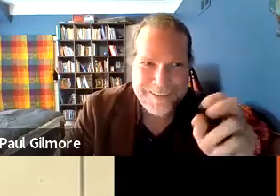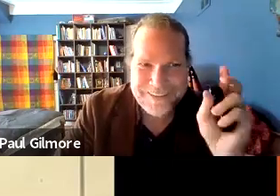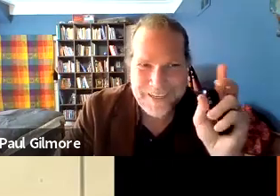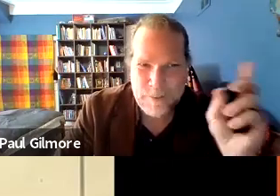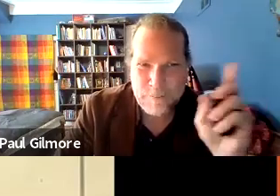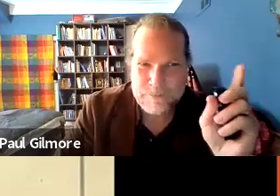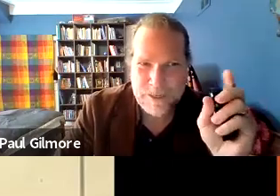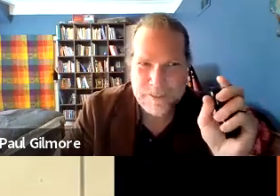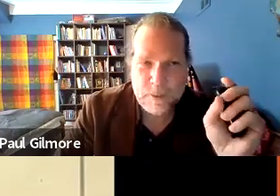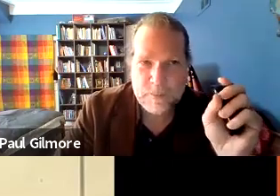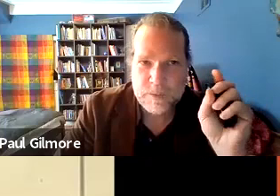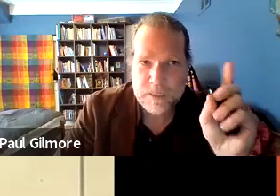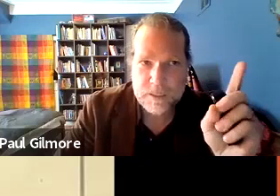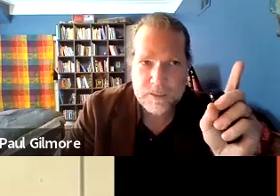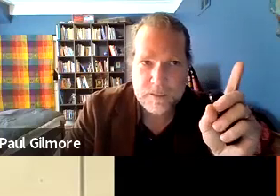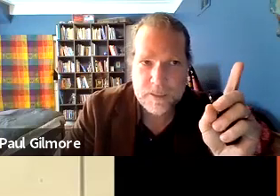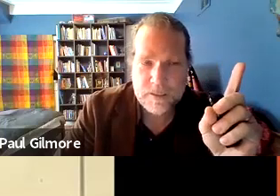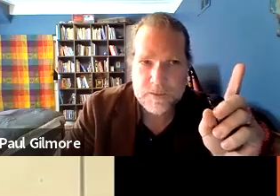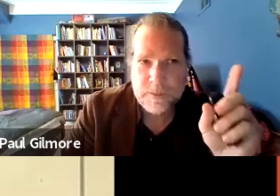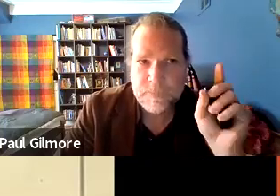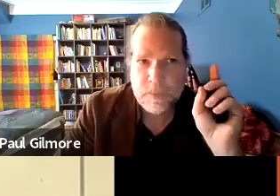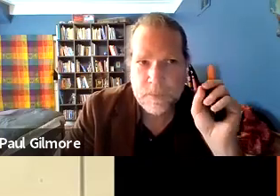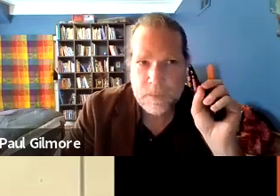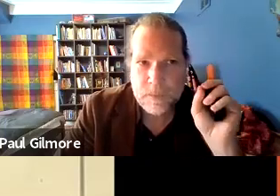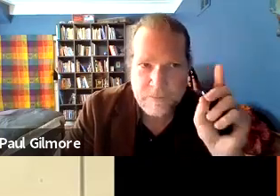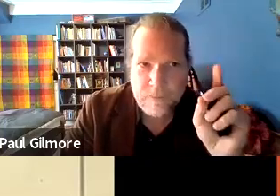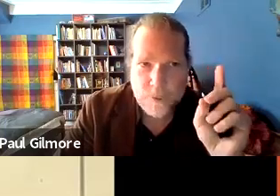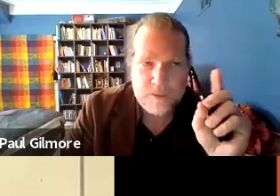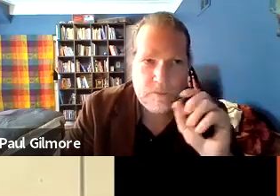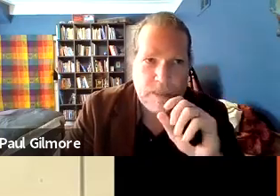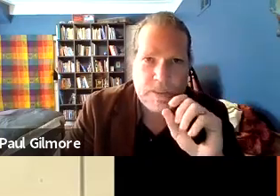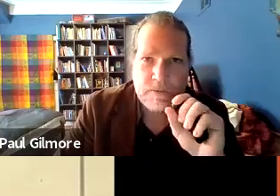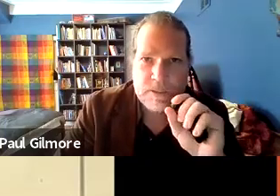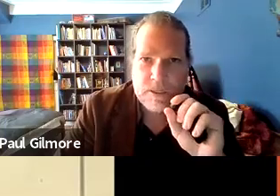now. I'll move on in a moment. But the kicker here is, we have a 14th amendment in this